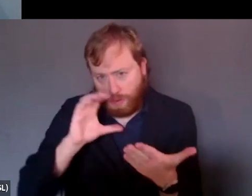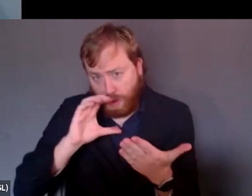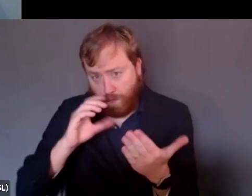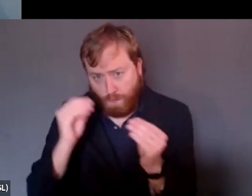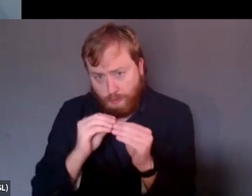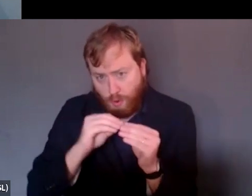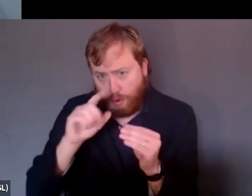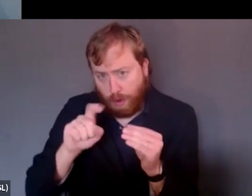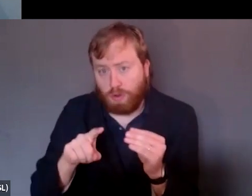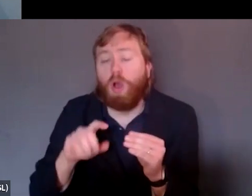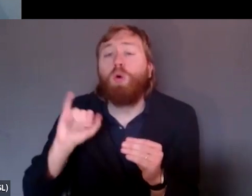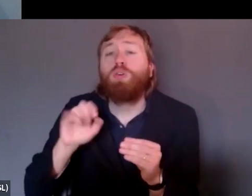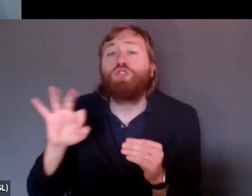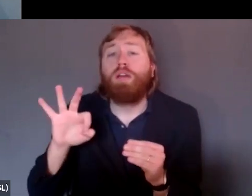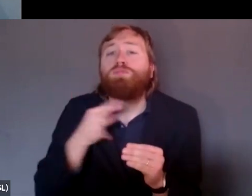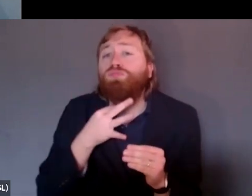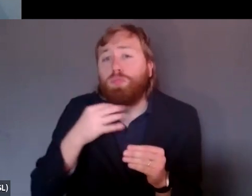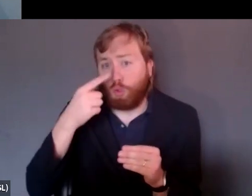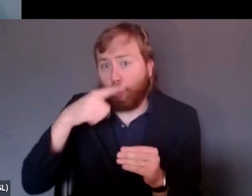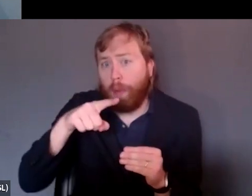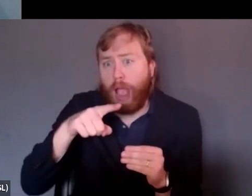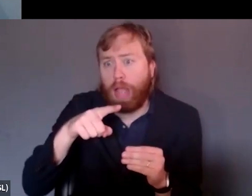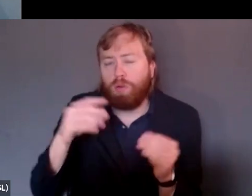just a little bit more about mobile accessibility.